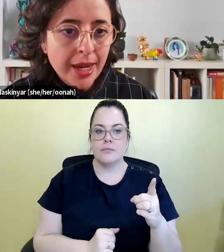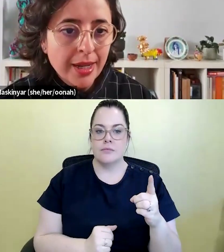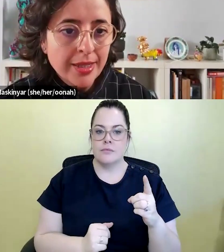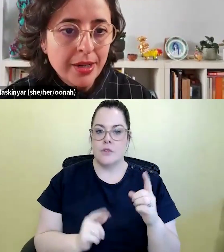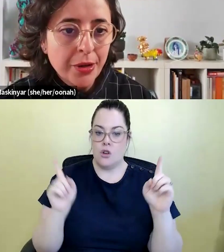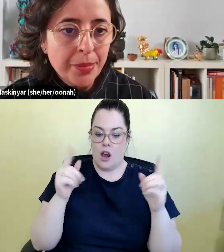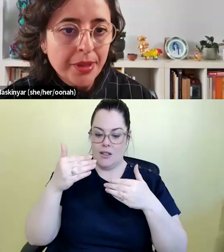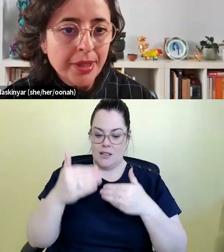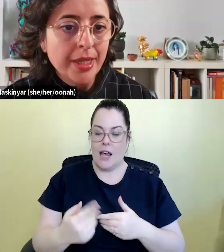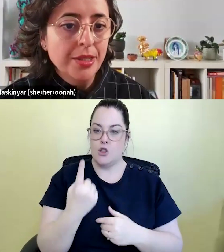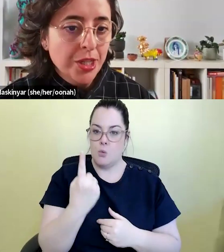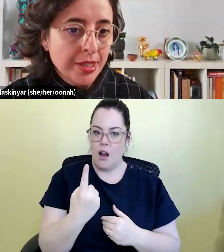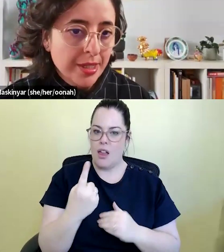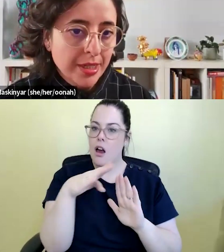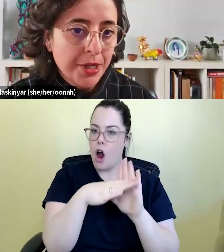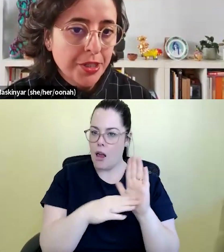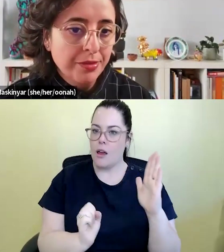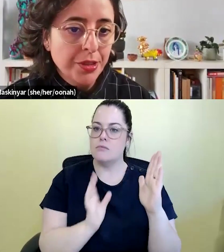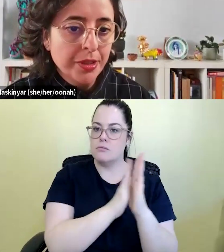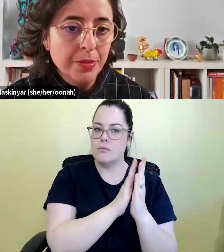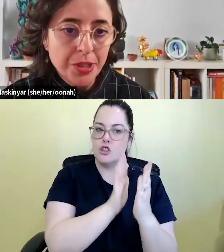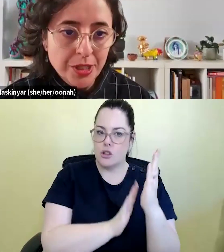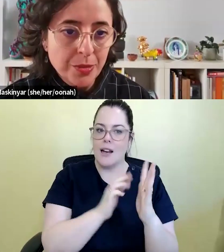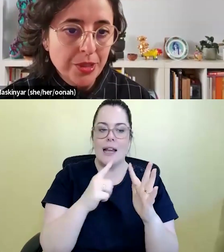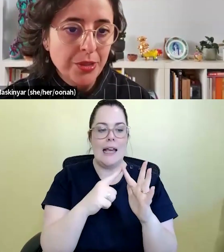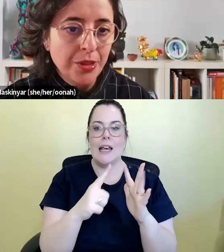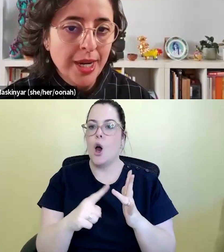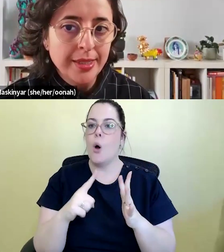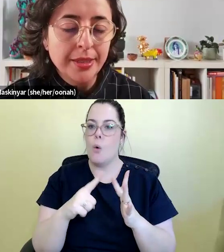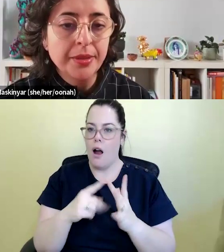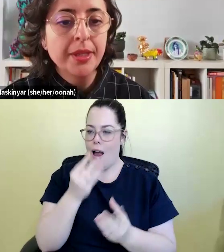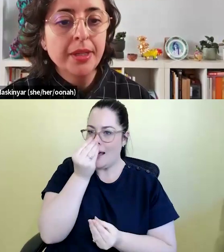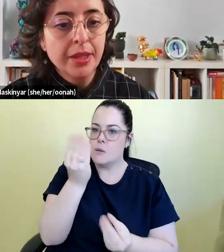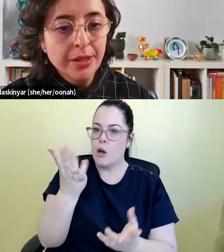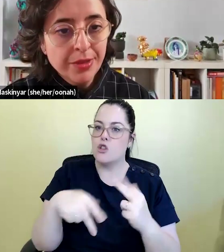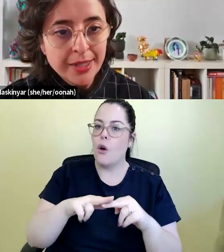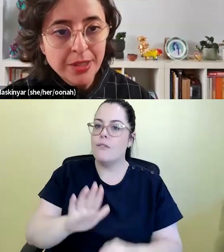guidelines open is just an expression of interest? We just want to know your idea? The invited